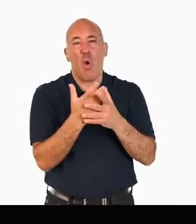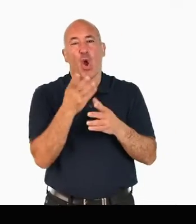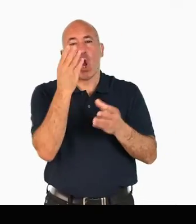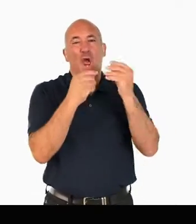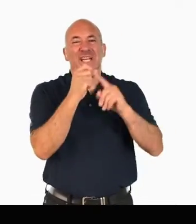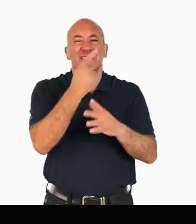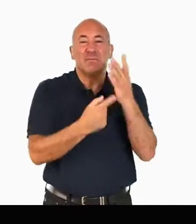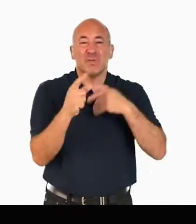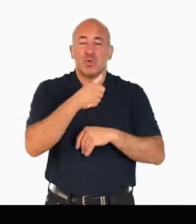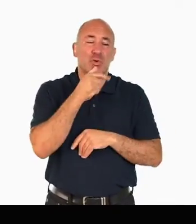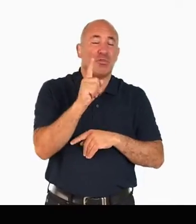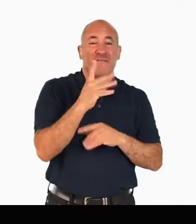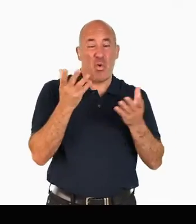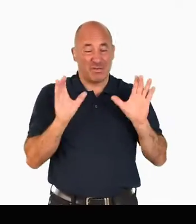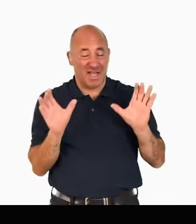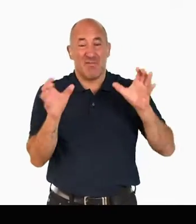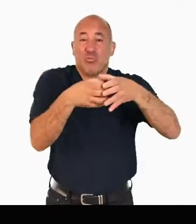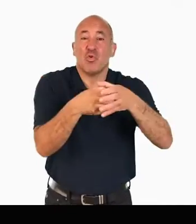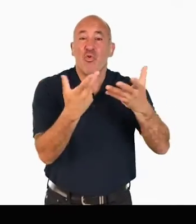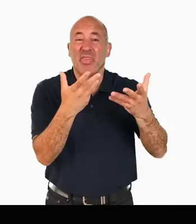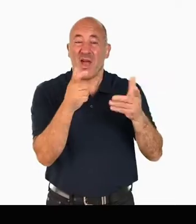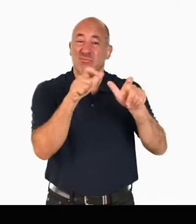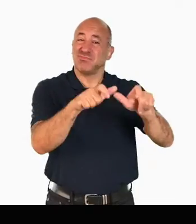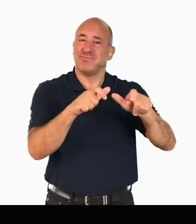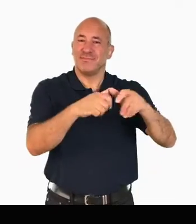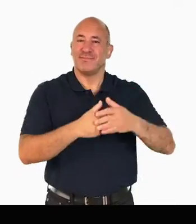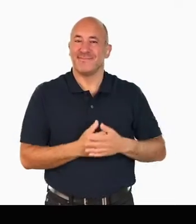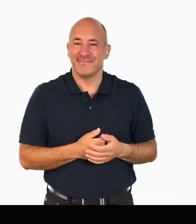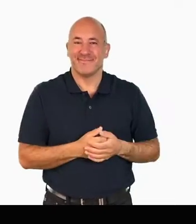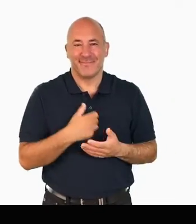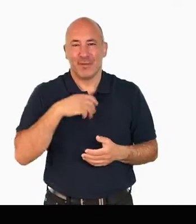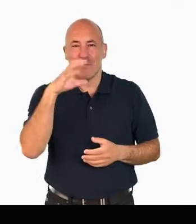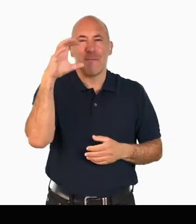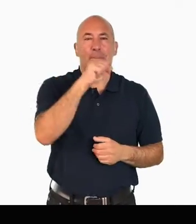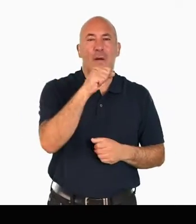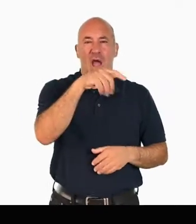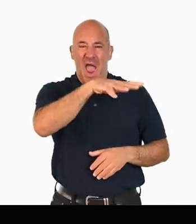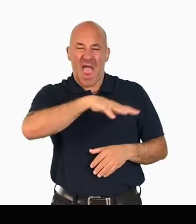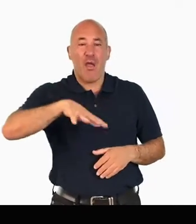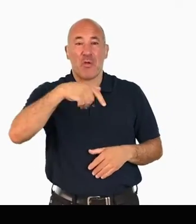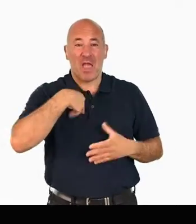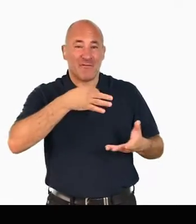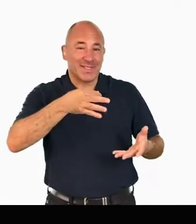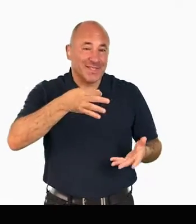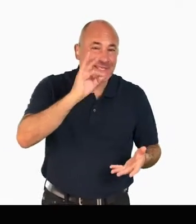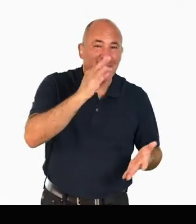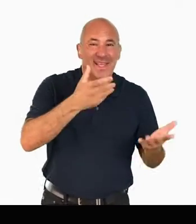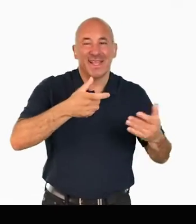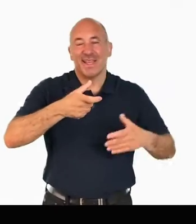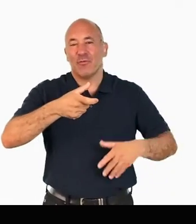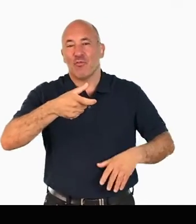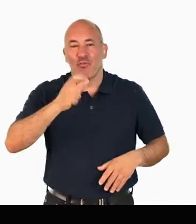used it as a place together. I remember there was an area where you could get tea and